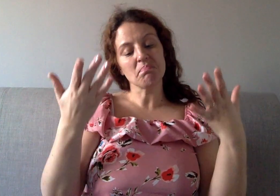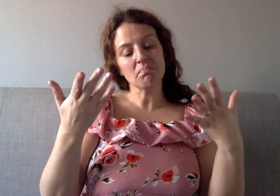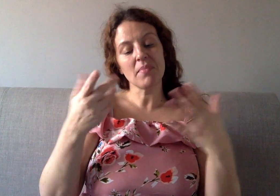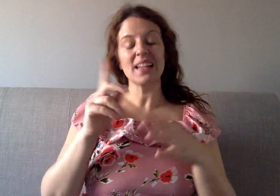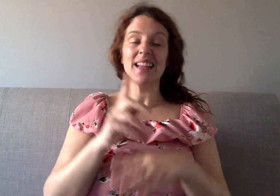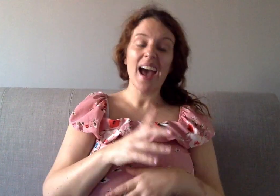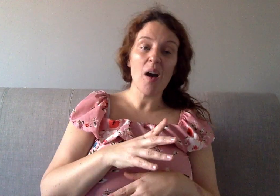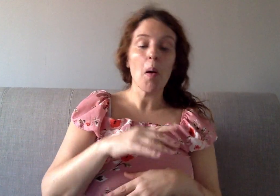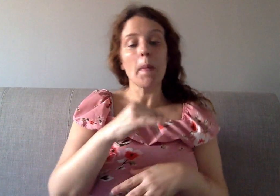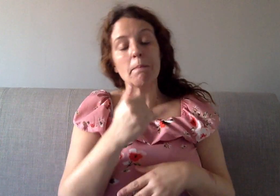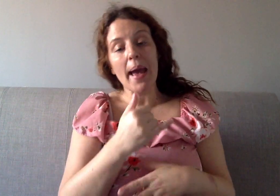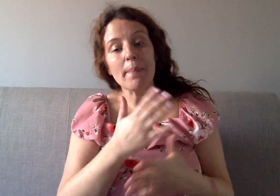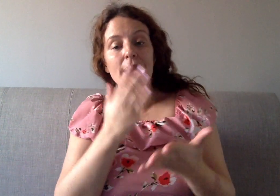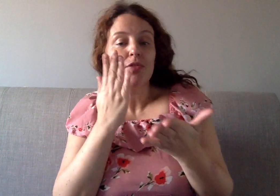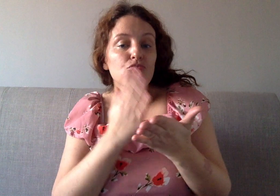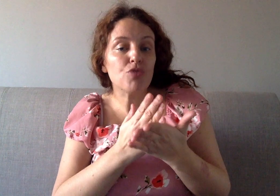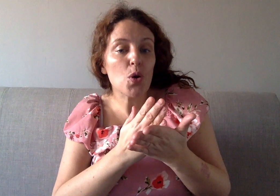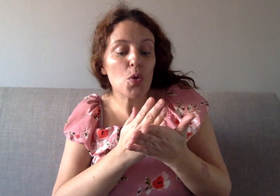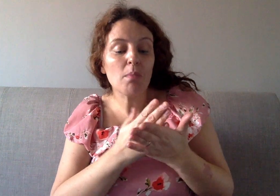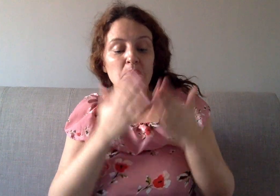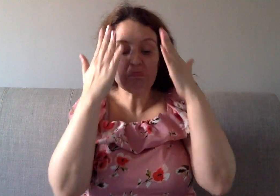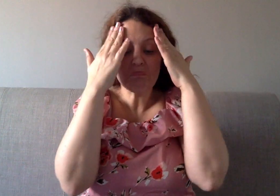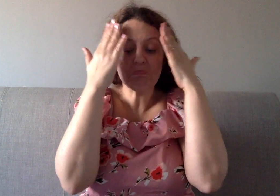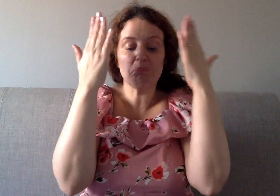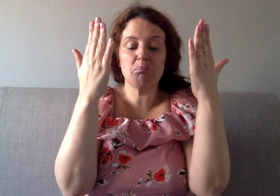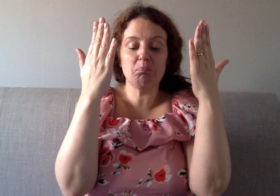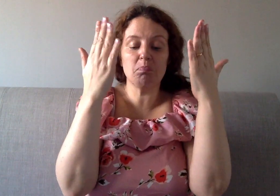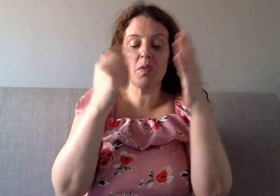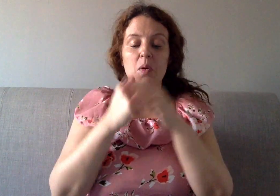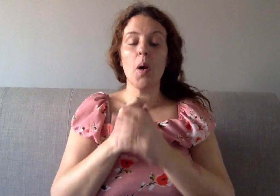Maybe that's true, I don't know.